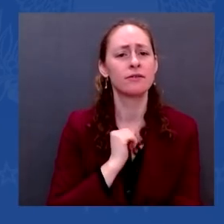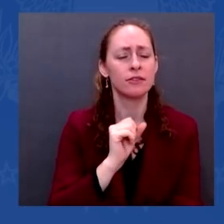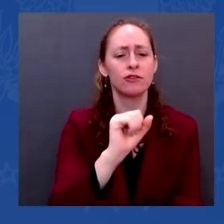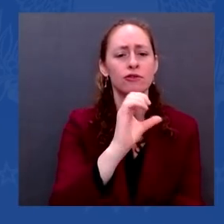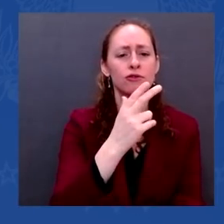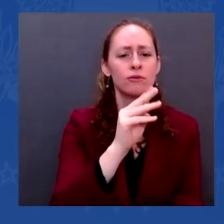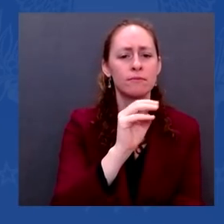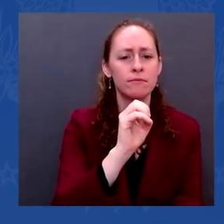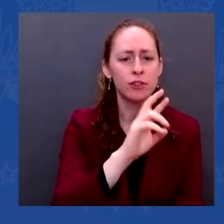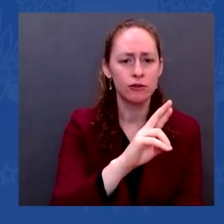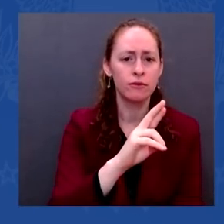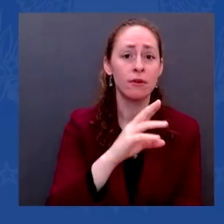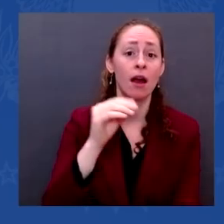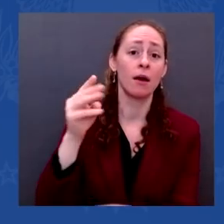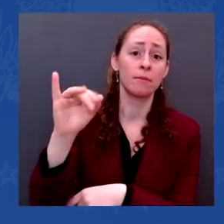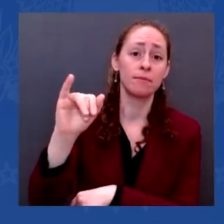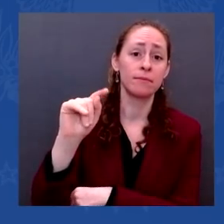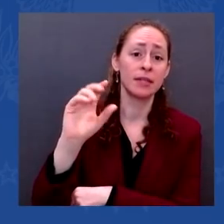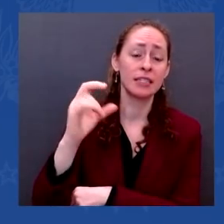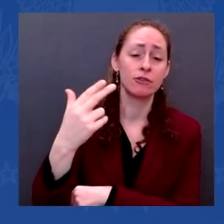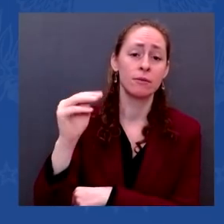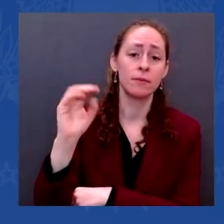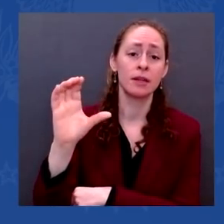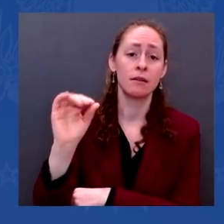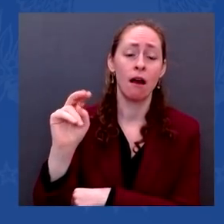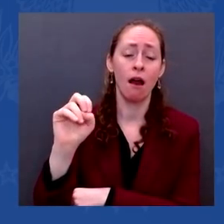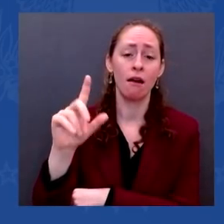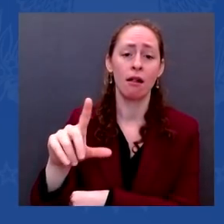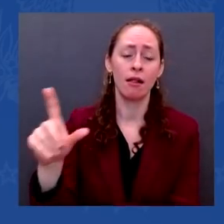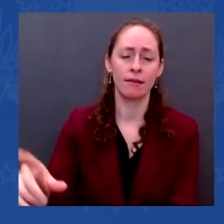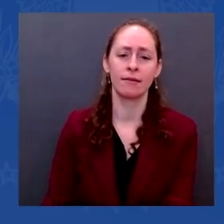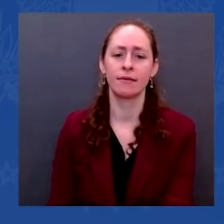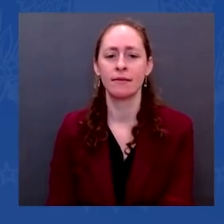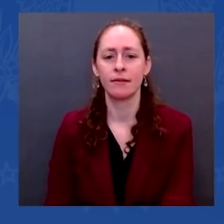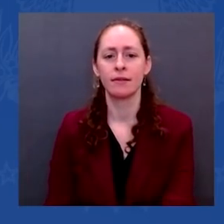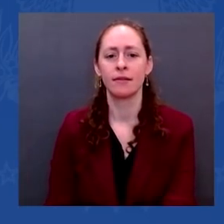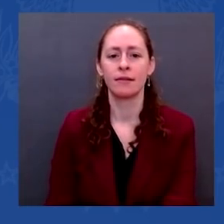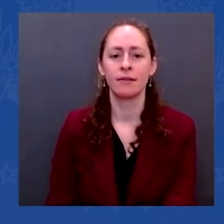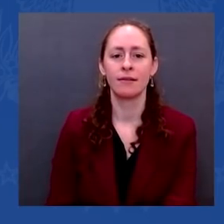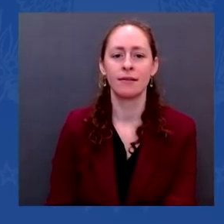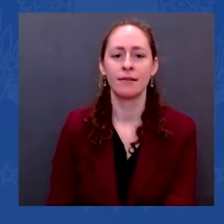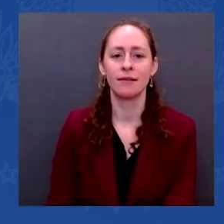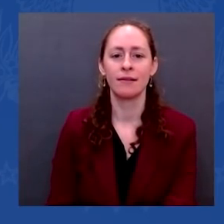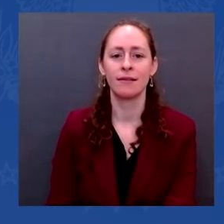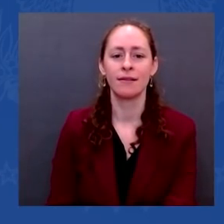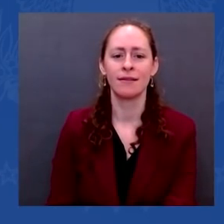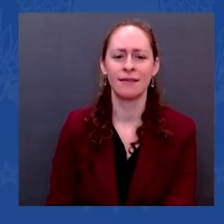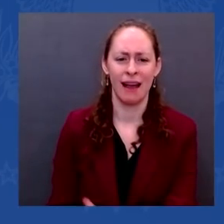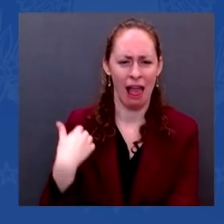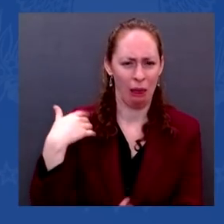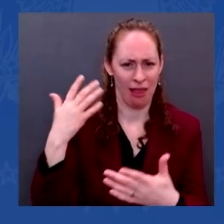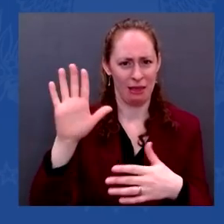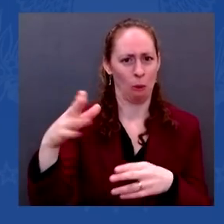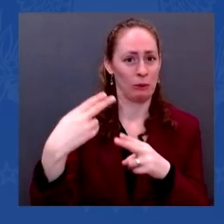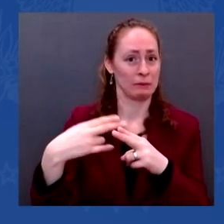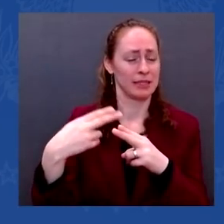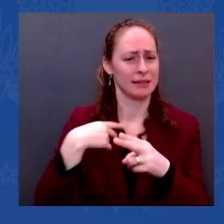And that is not an epiphany we're having here at the moment. We've always -- you've always done exactly what you've said. You're a man of word -- of your word,